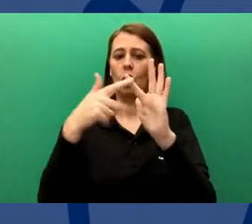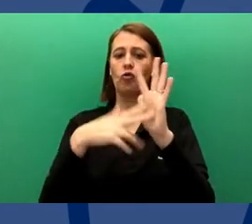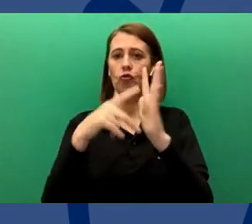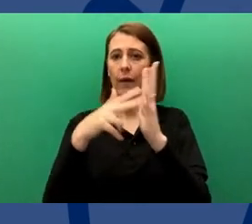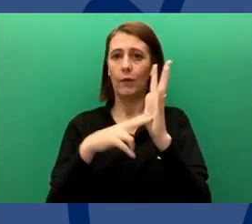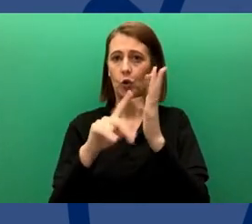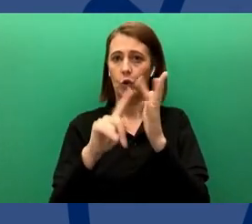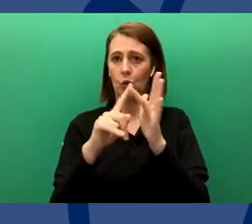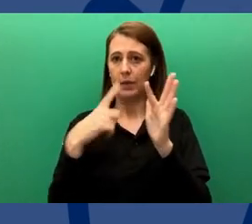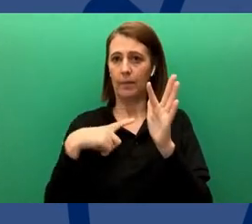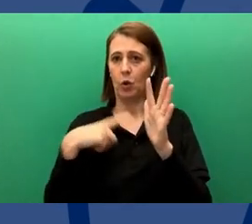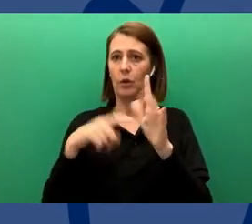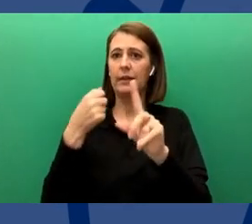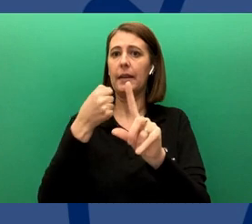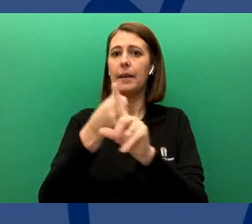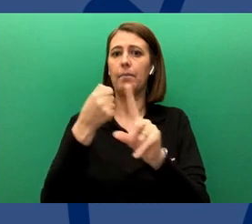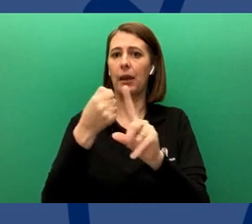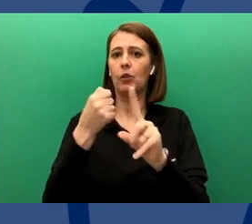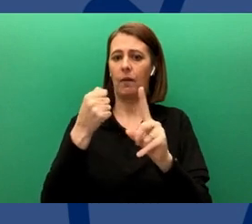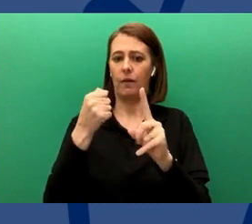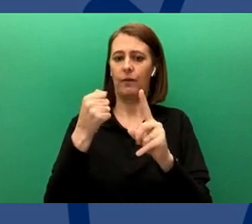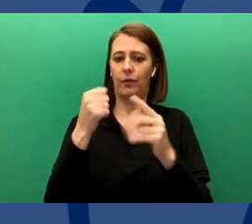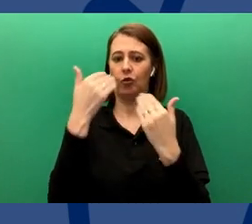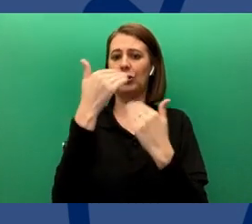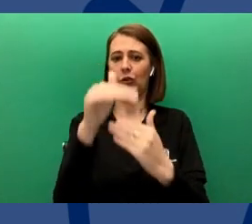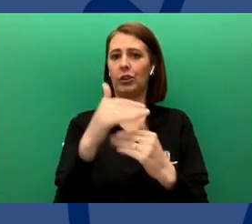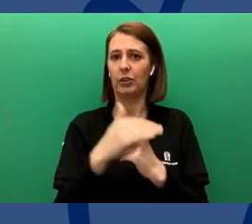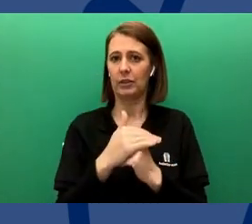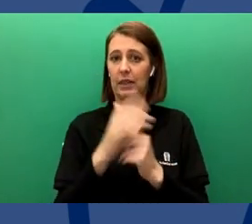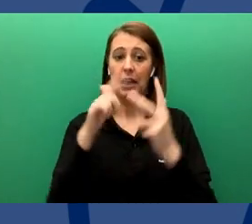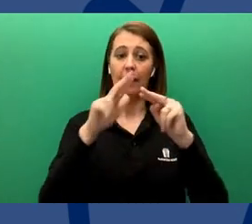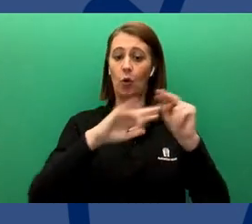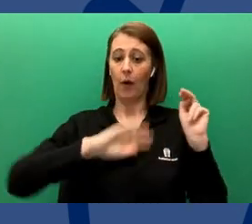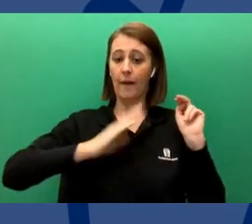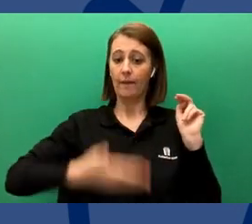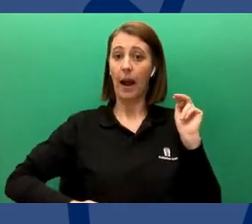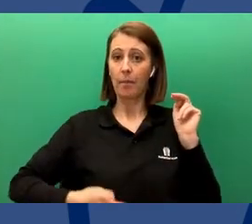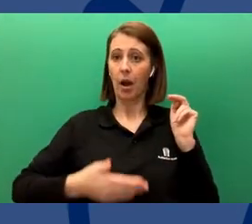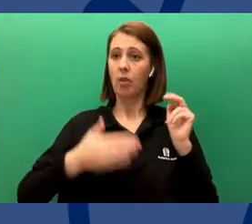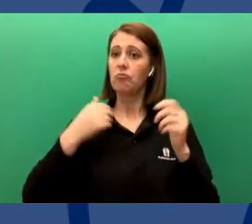of the restrictions. So, for example, if you're a farmer running a business and the time of